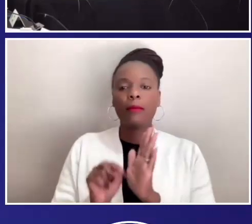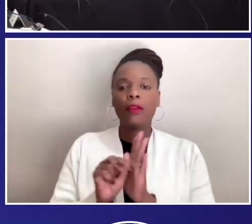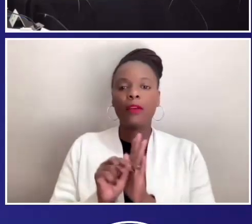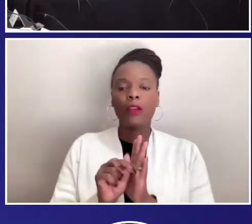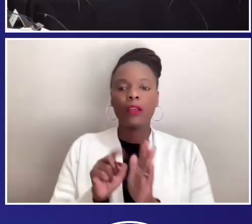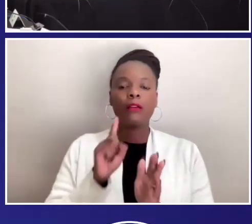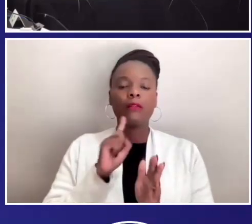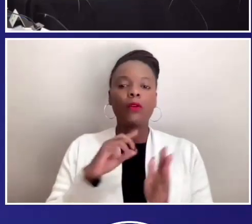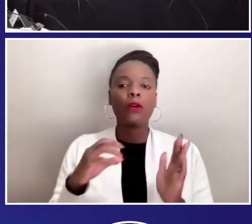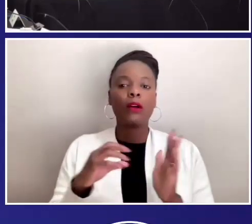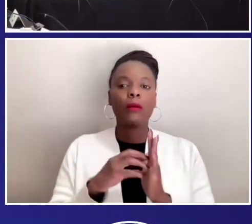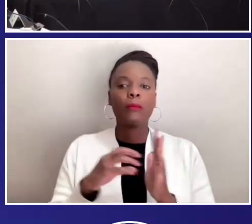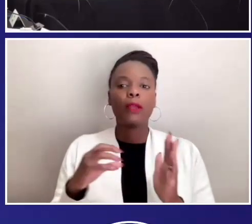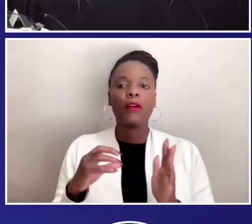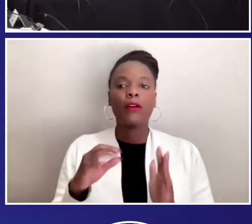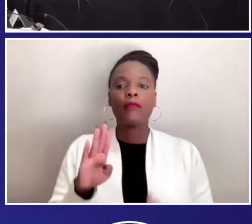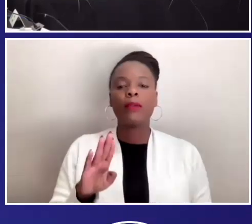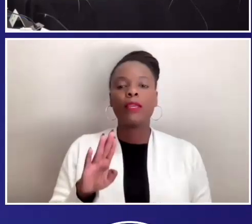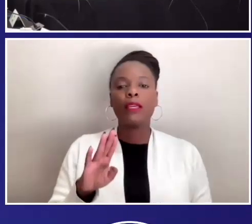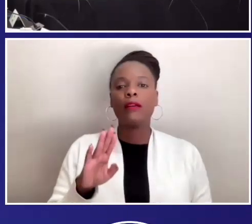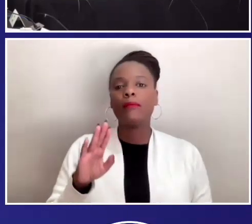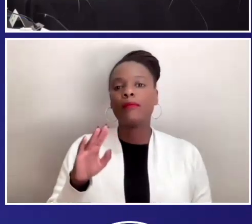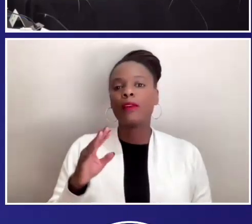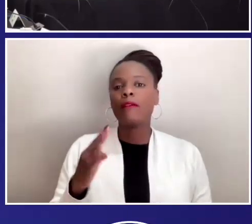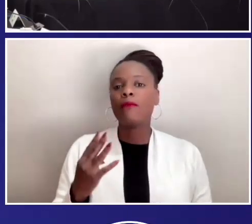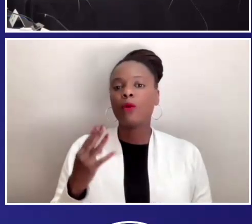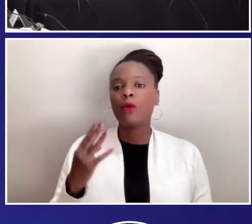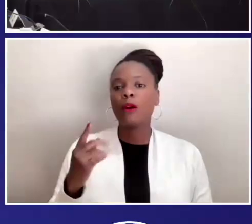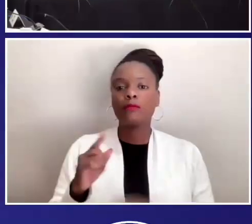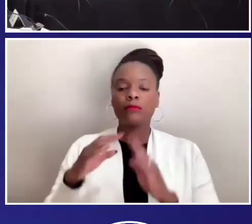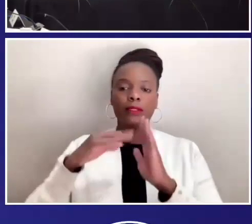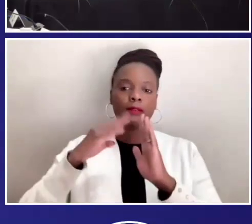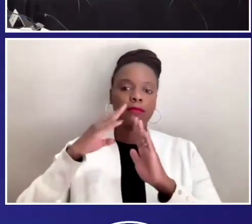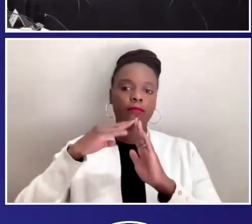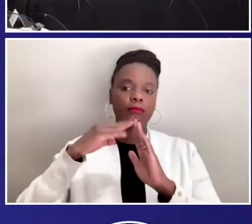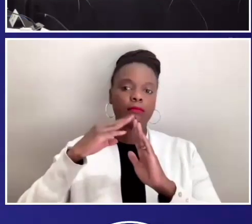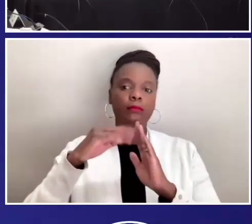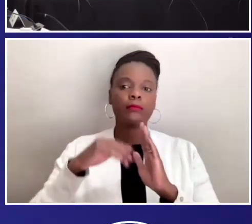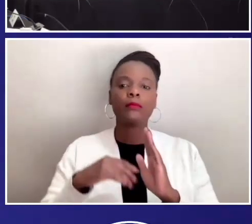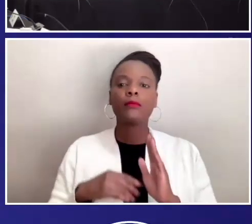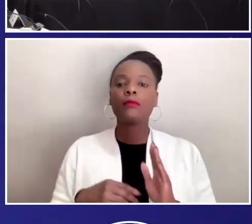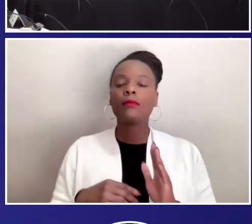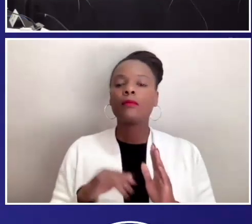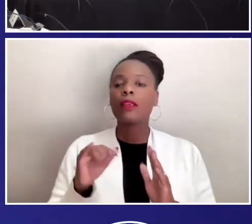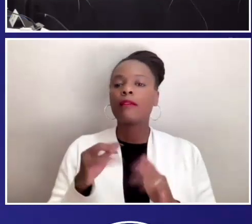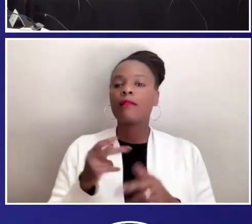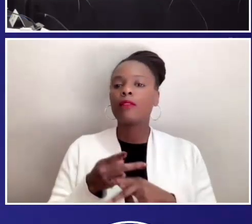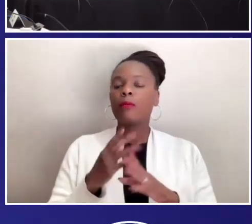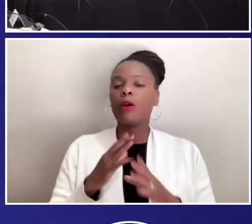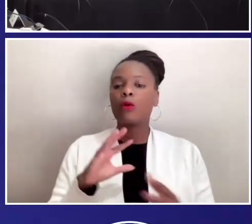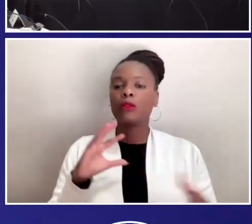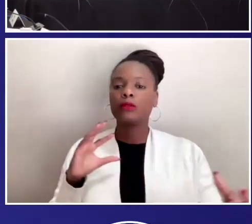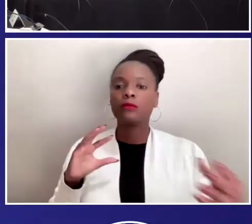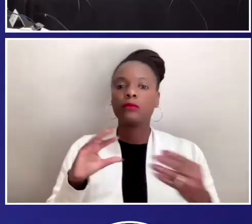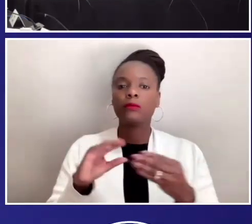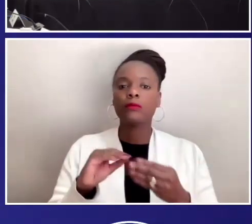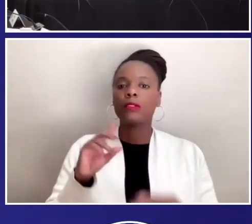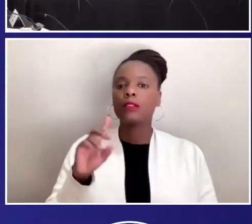(b)(4) above of the extended repayment plan. If the borrower's total Direct Loans are less than $10,000,